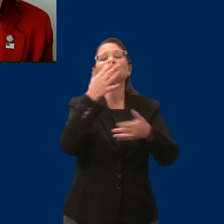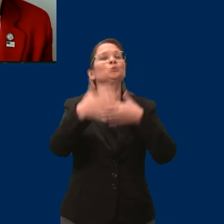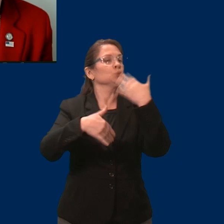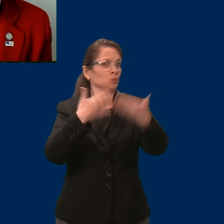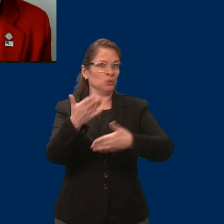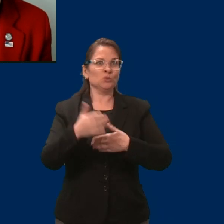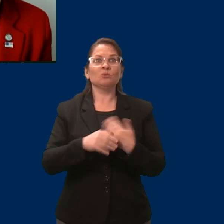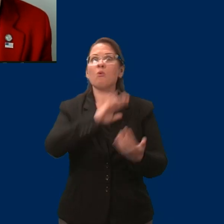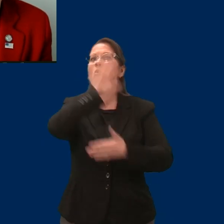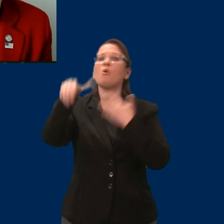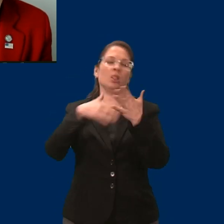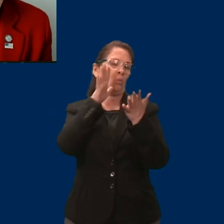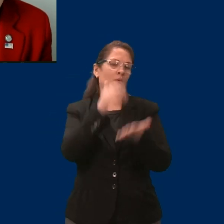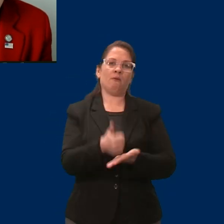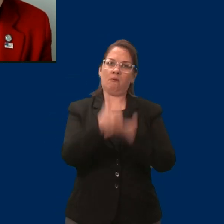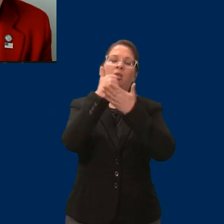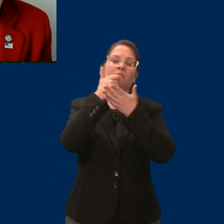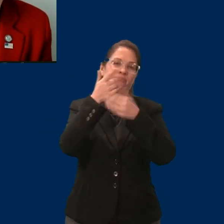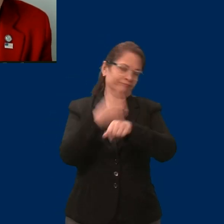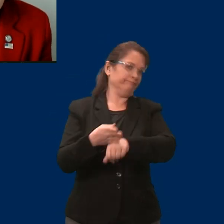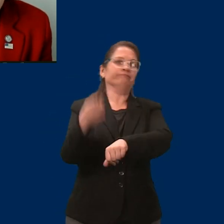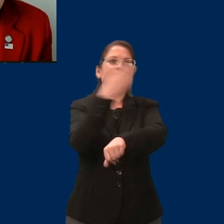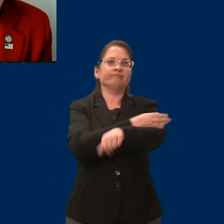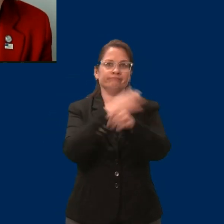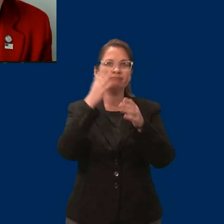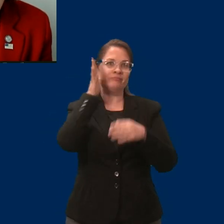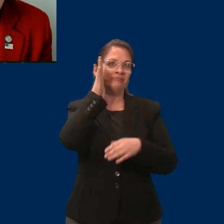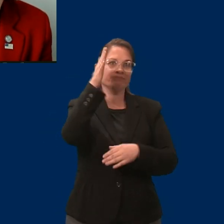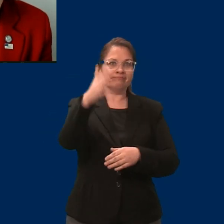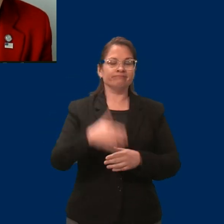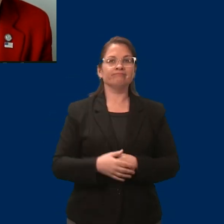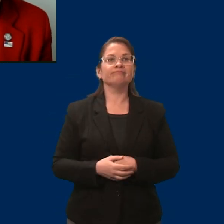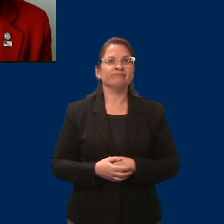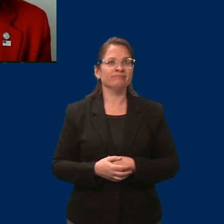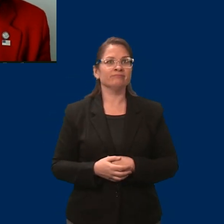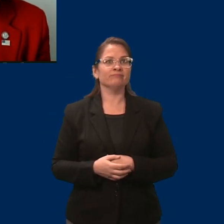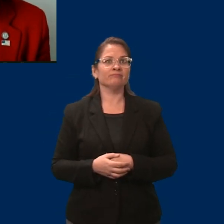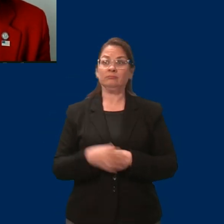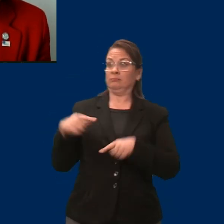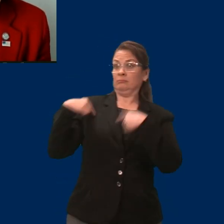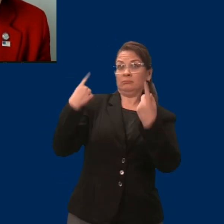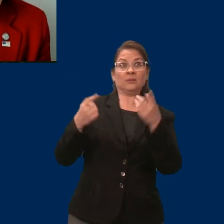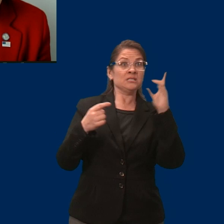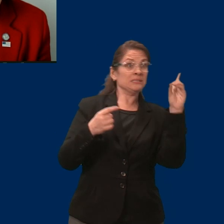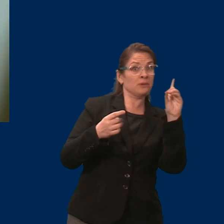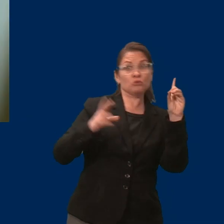Because they were supported with such a bipartisan support in the Senate, in fact, I do not believe--